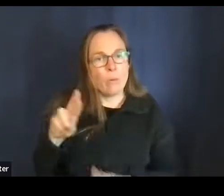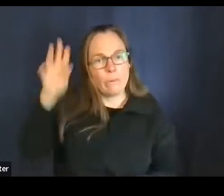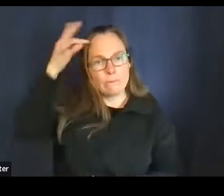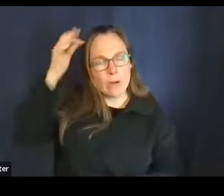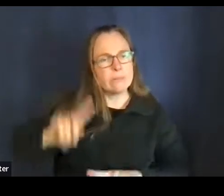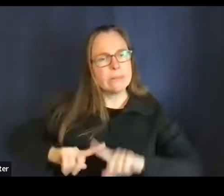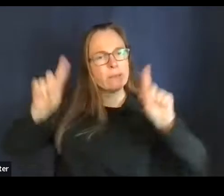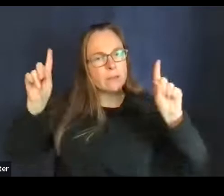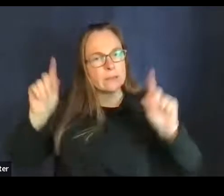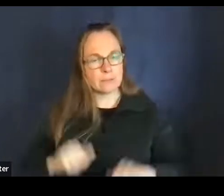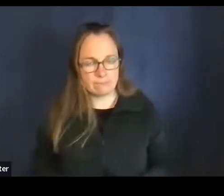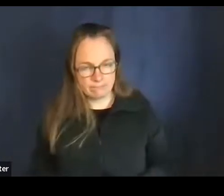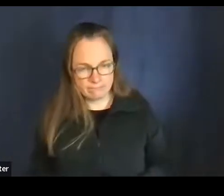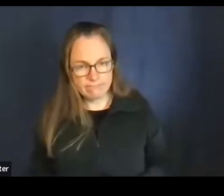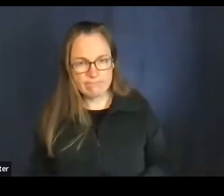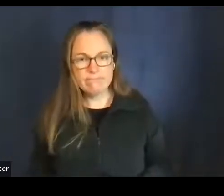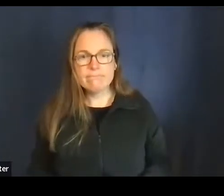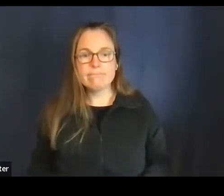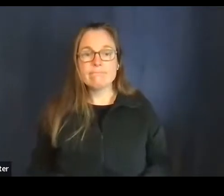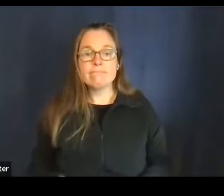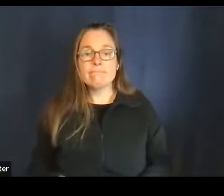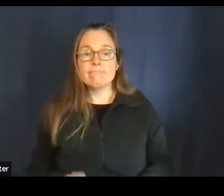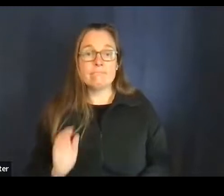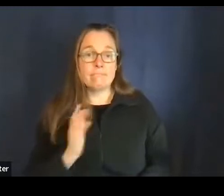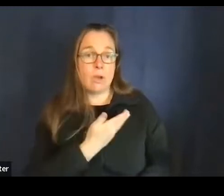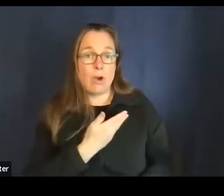The the issues we deal with here are very holistic,